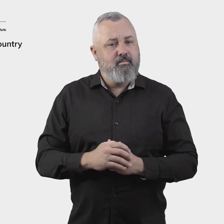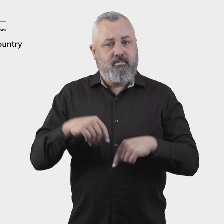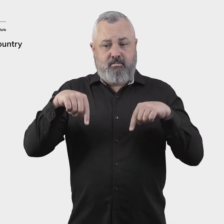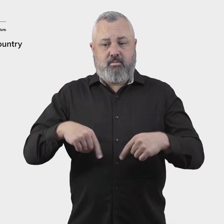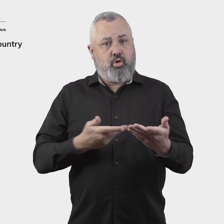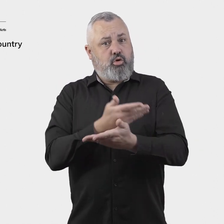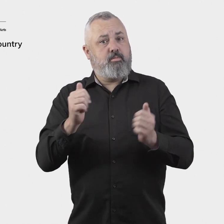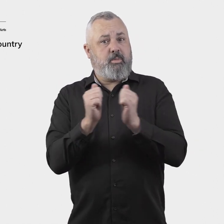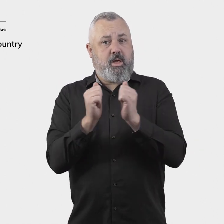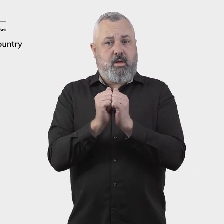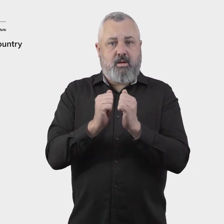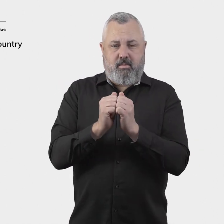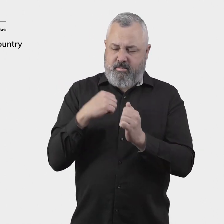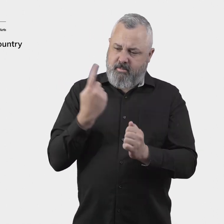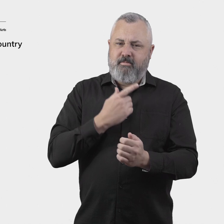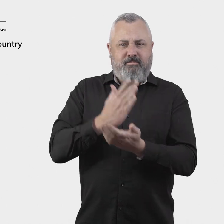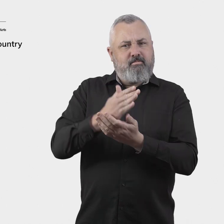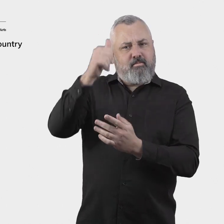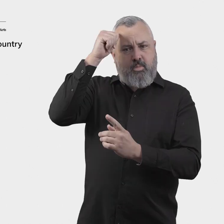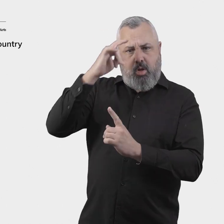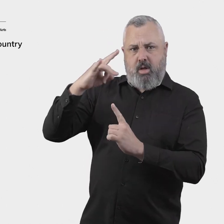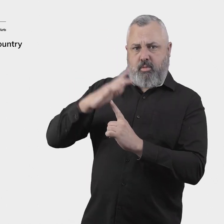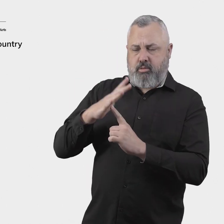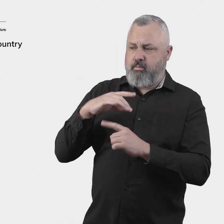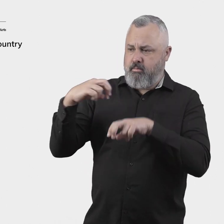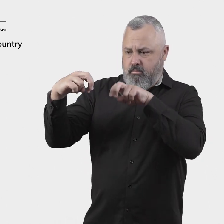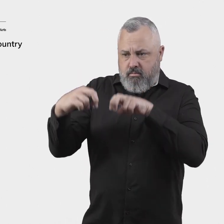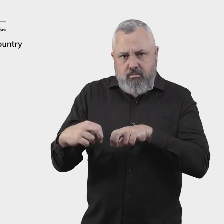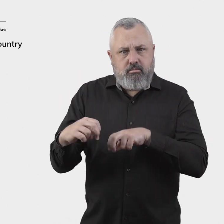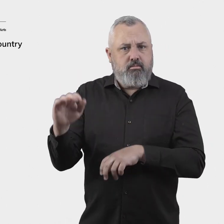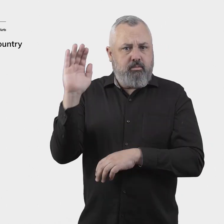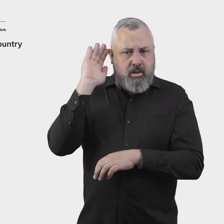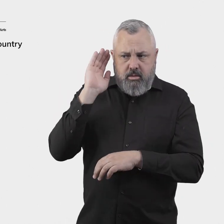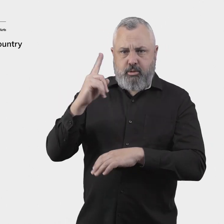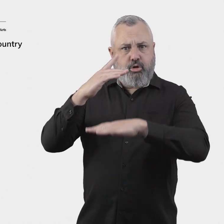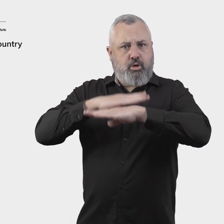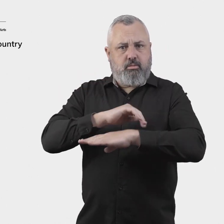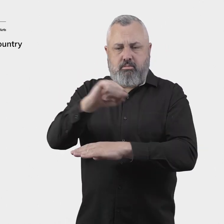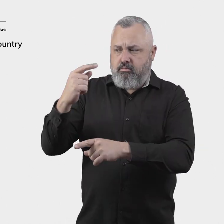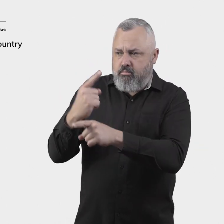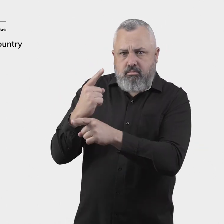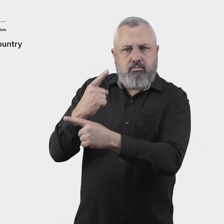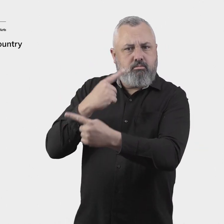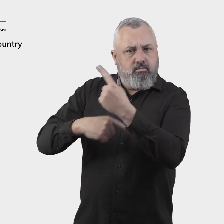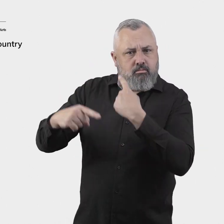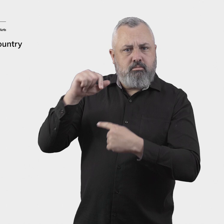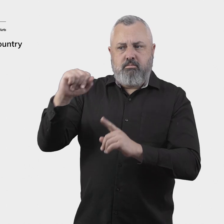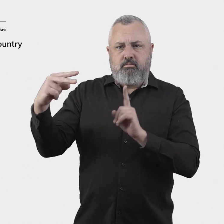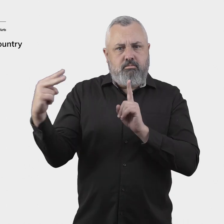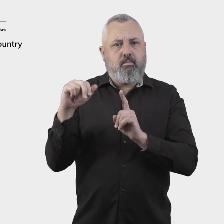In delivering this consultation paper, we recognise the importance of listening to the voices and perspectives of